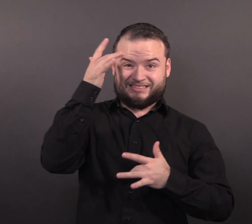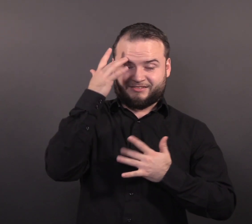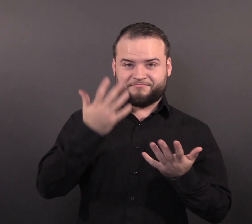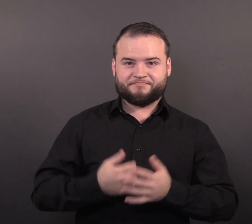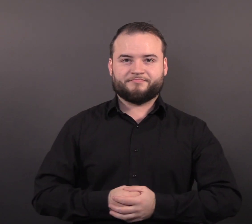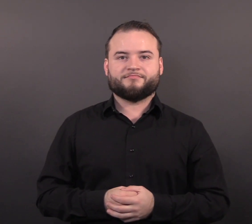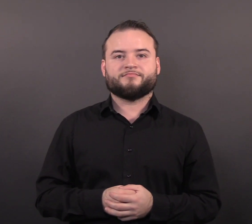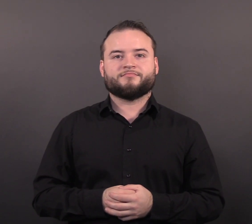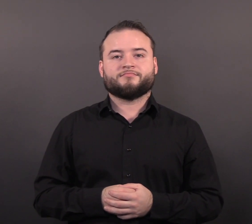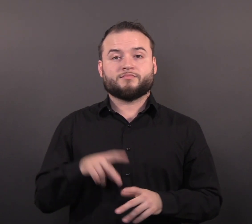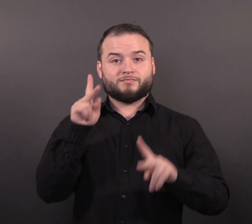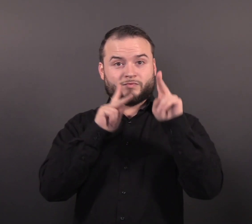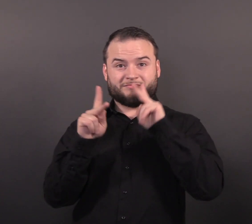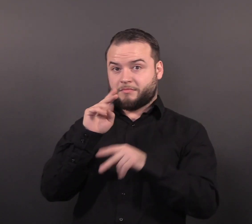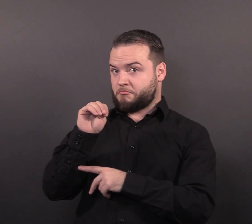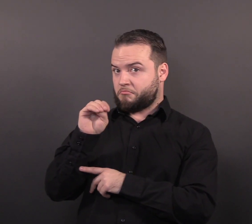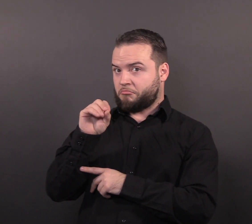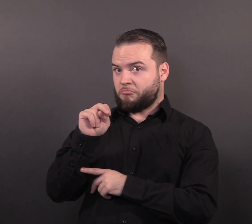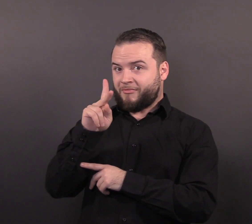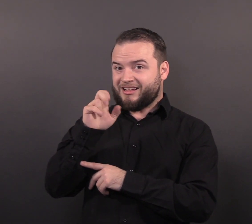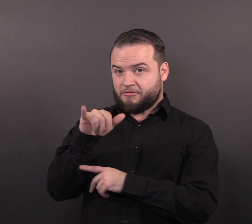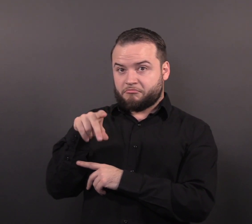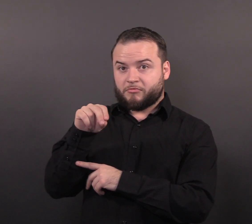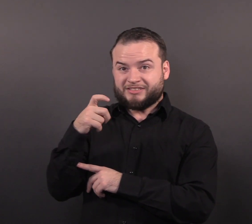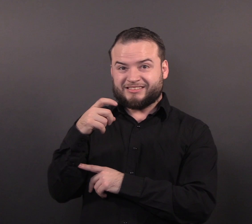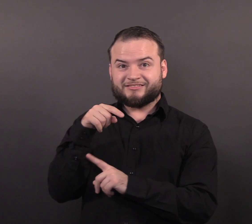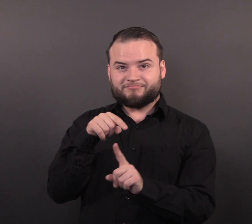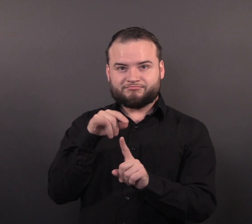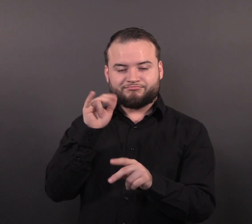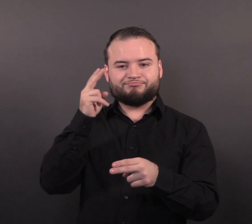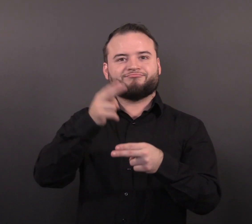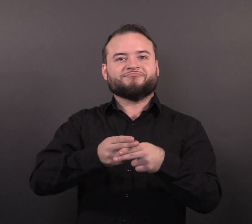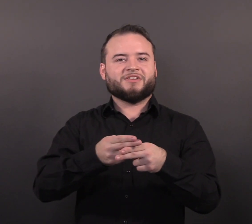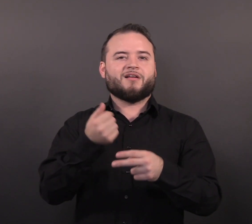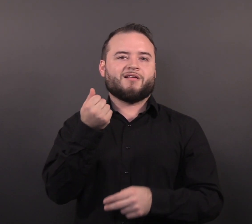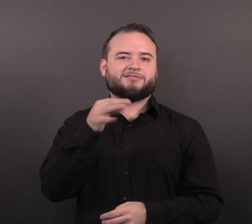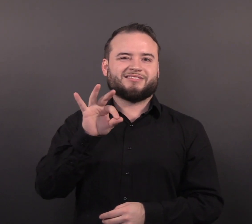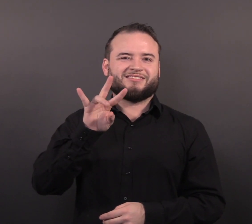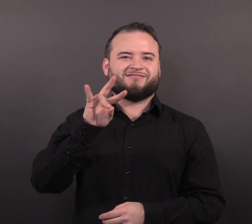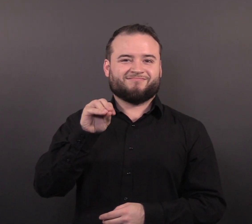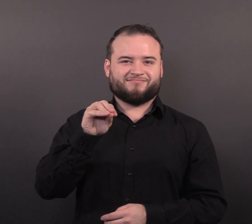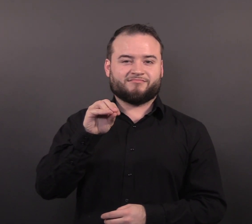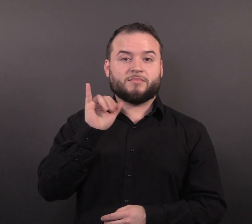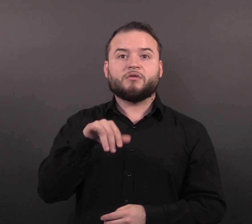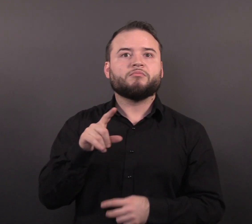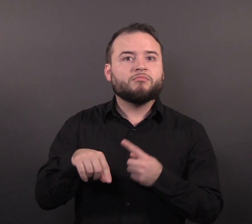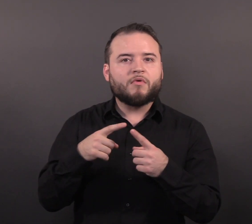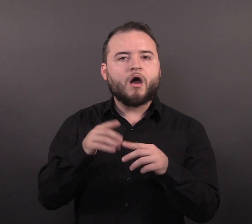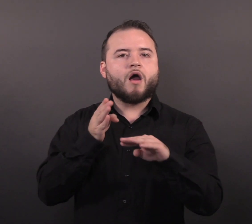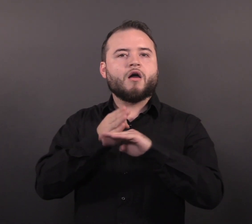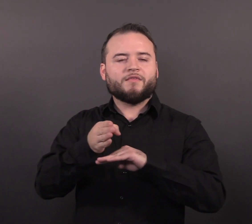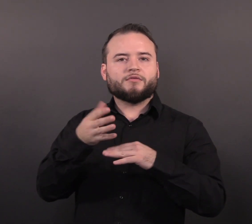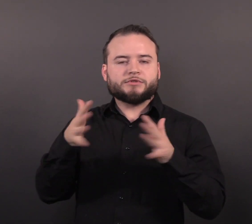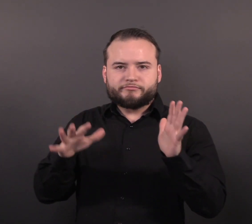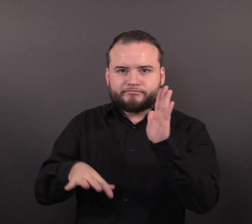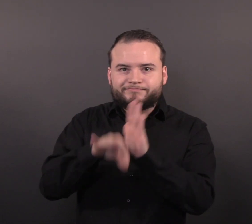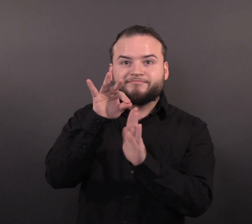1970 (after the virus that causes the disease was discovered in captive monkeys in 1958),